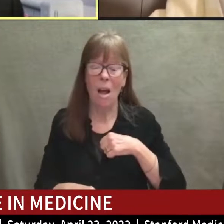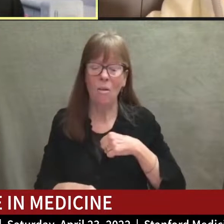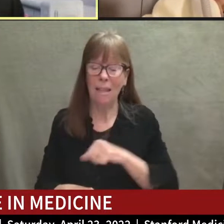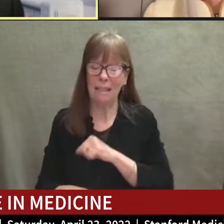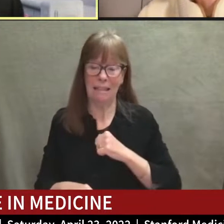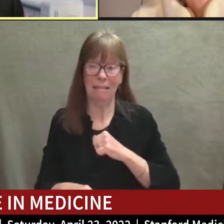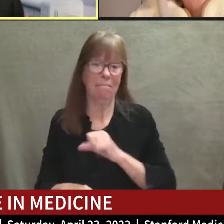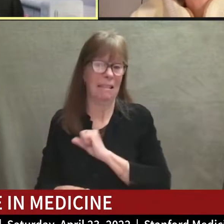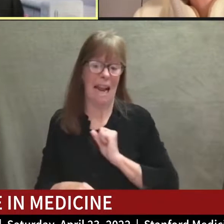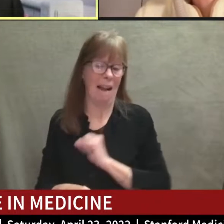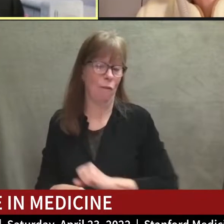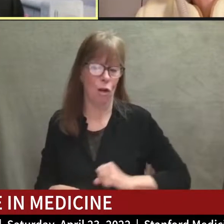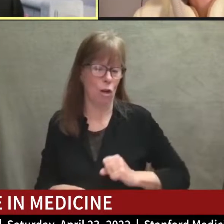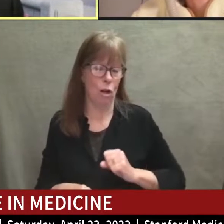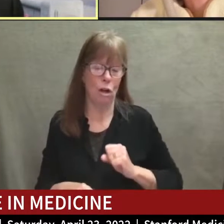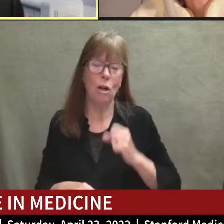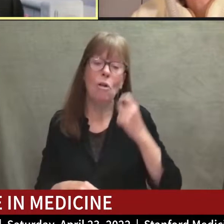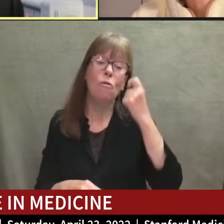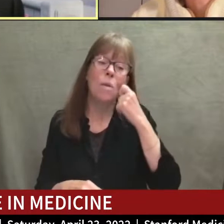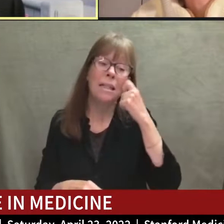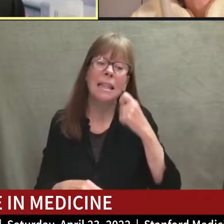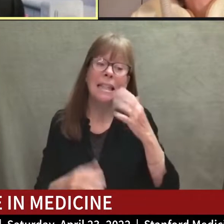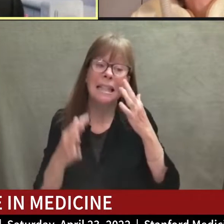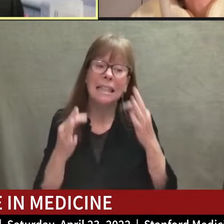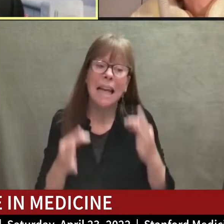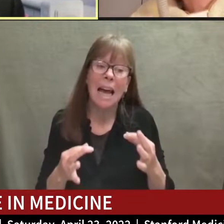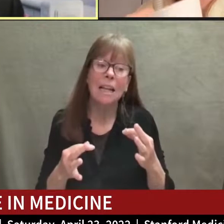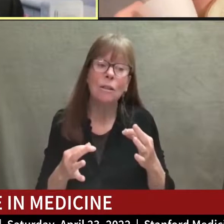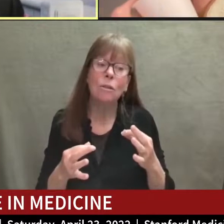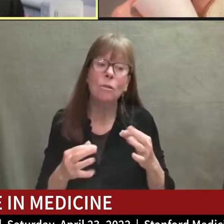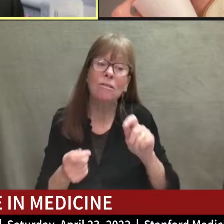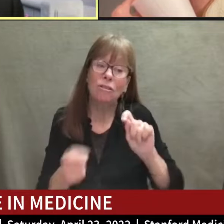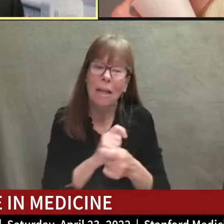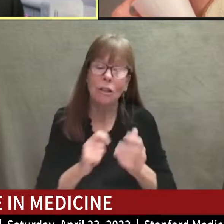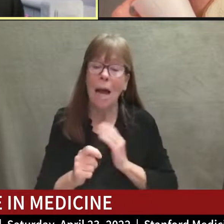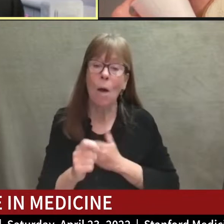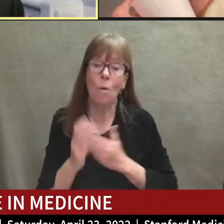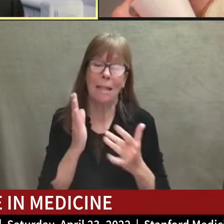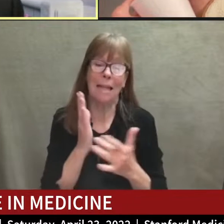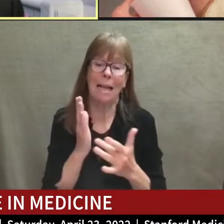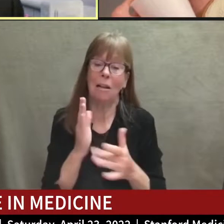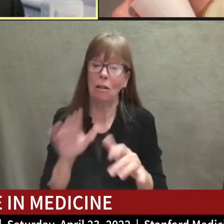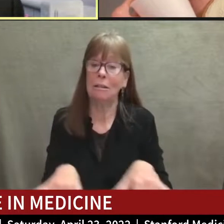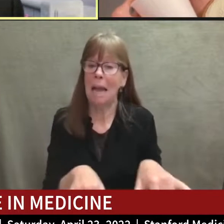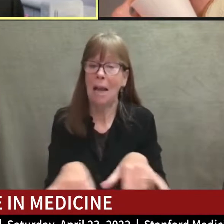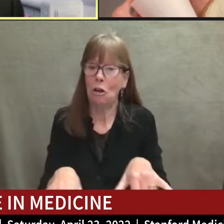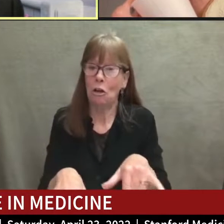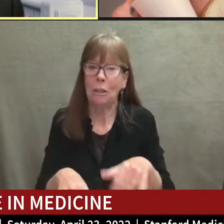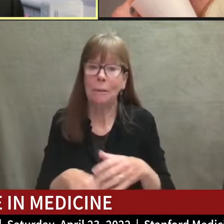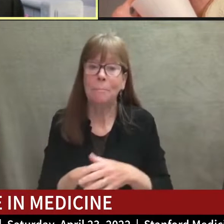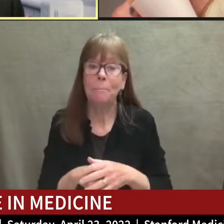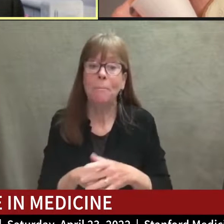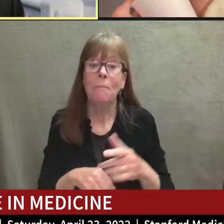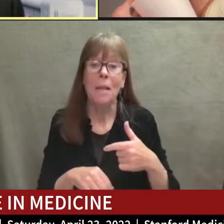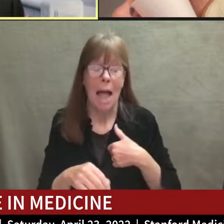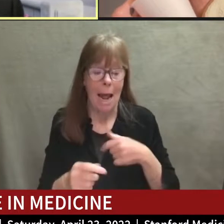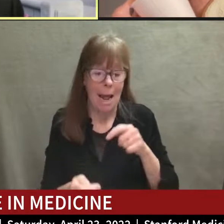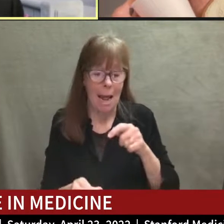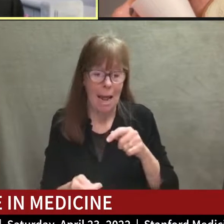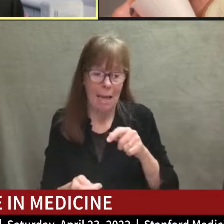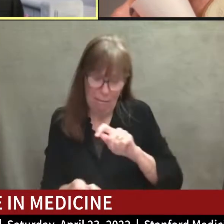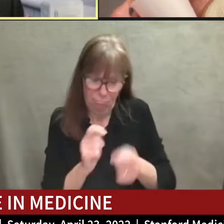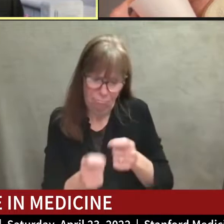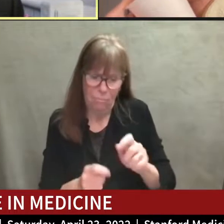we decided to redo our technical standards. I, umm, I redid them in 2007 with Cheri Blauwet,